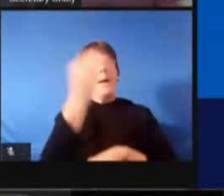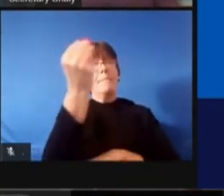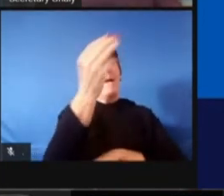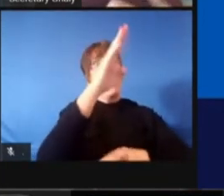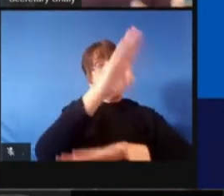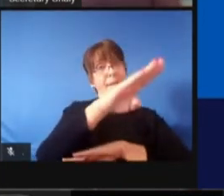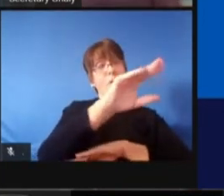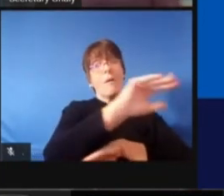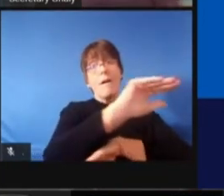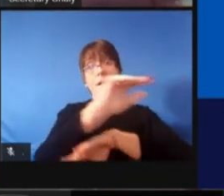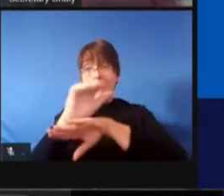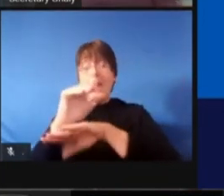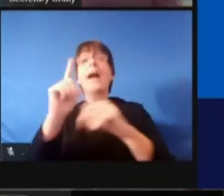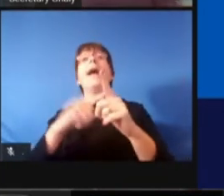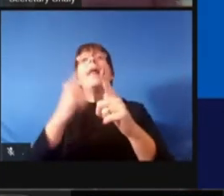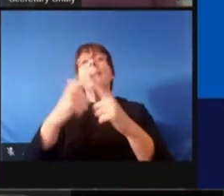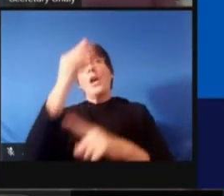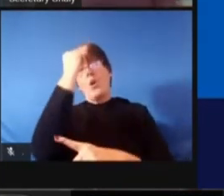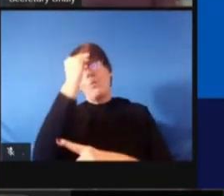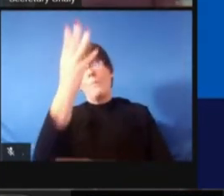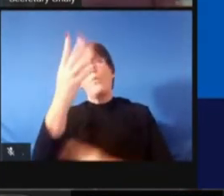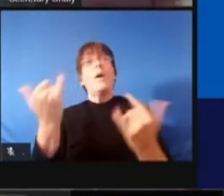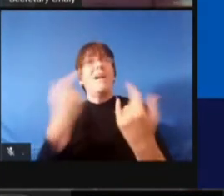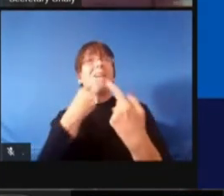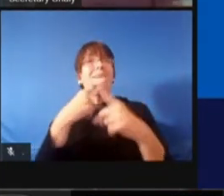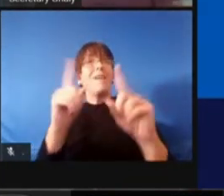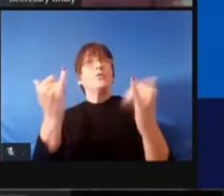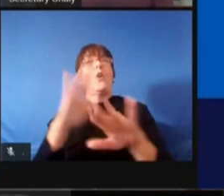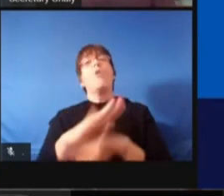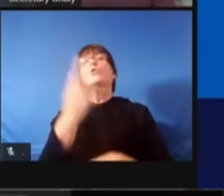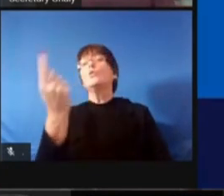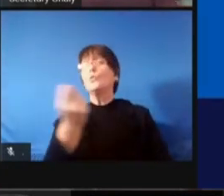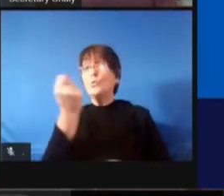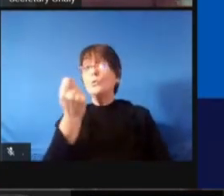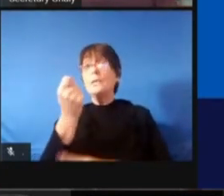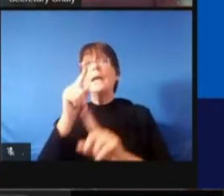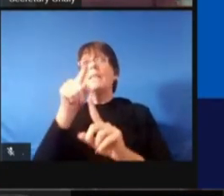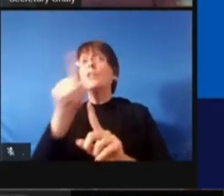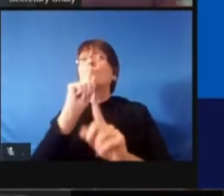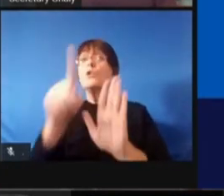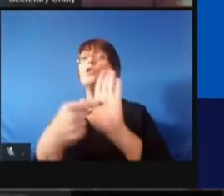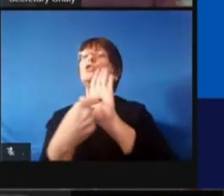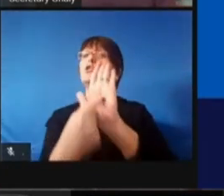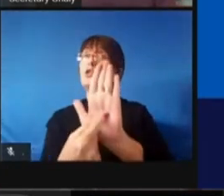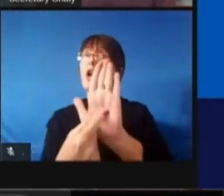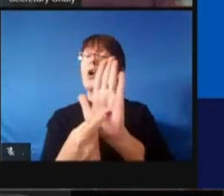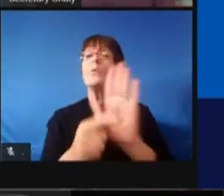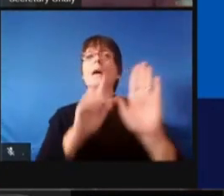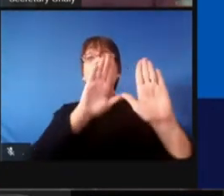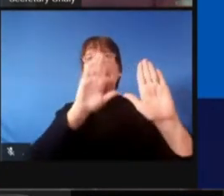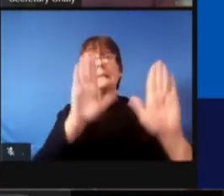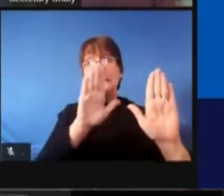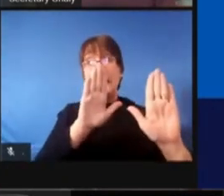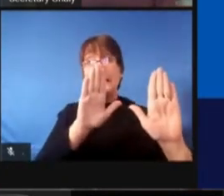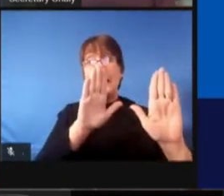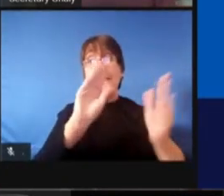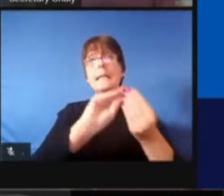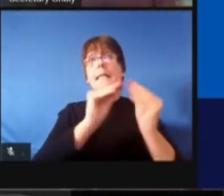FROM SUNDAY MORNING UNTIL MONDAY MORNING. WE WORKED TO VALIDATE THE CASES OVER MONDAY AFTERNOON AND INTO THE EVENING AND REPORT THEM